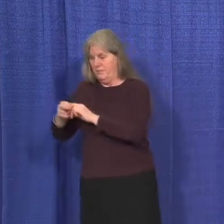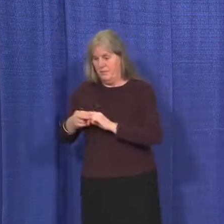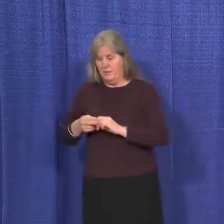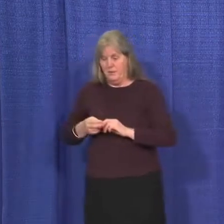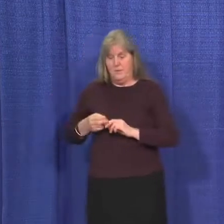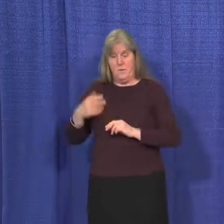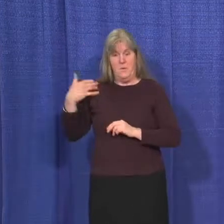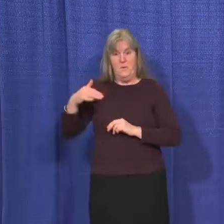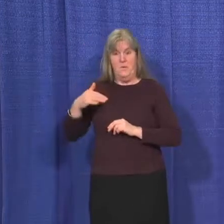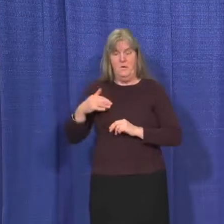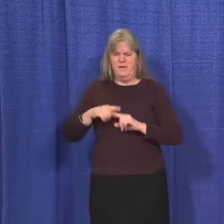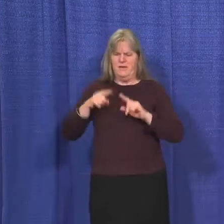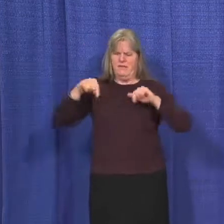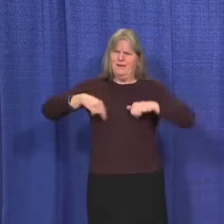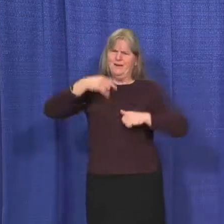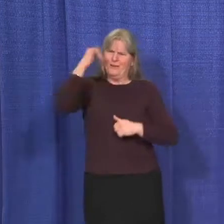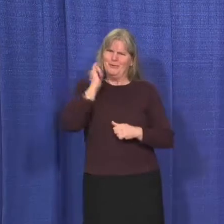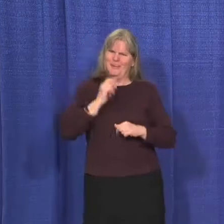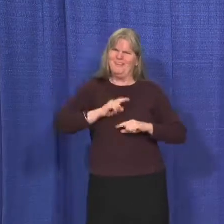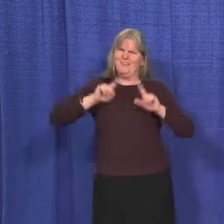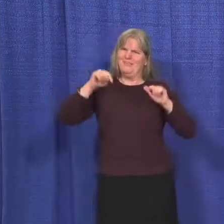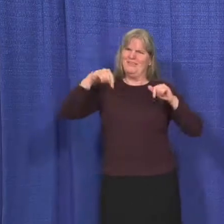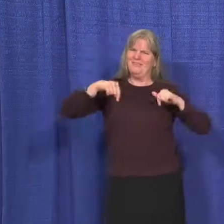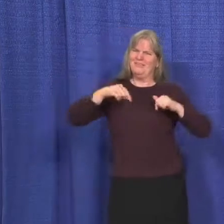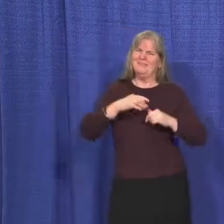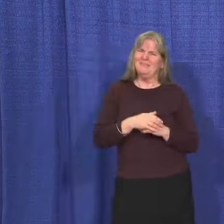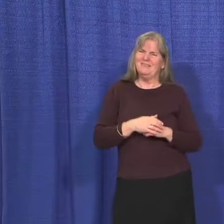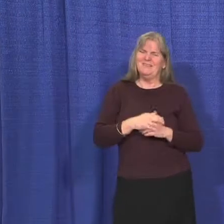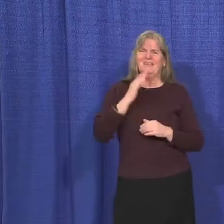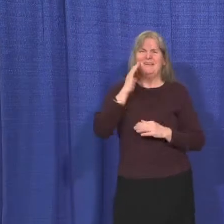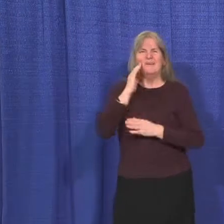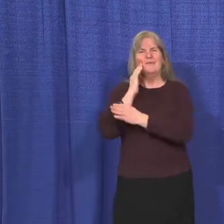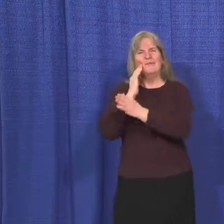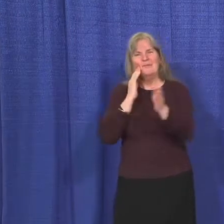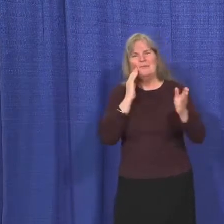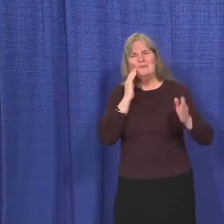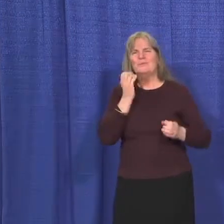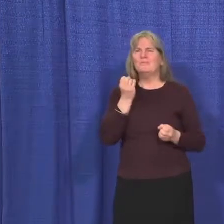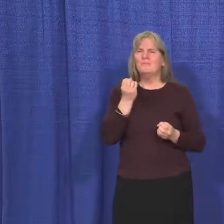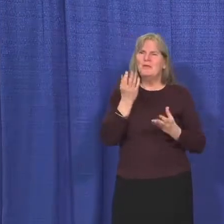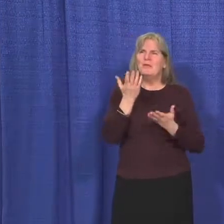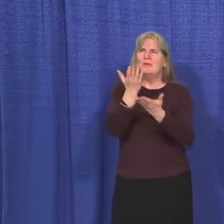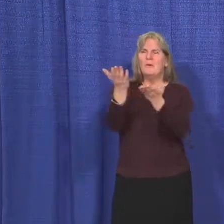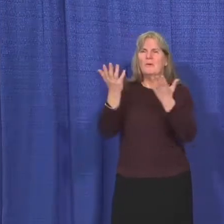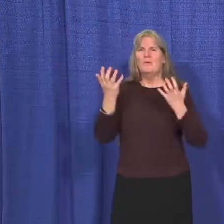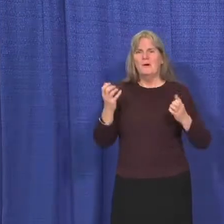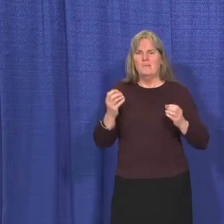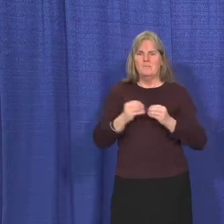wave, it of course has been quite difficult -- different for us here in Yukon. I know at this point many are